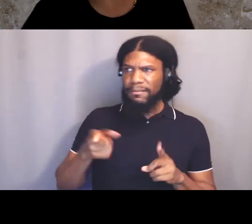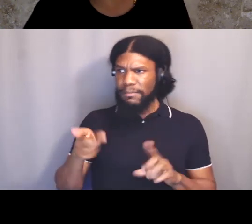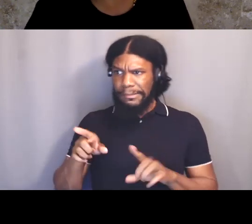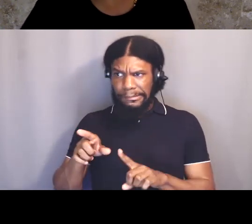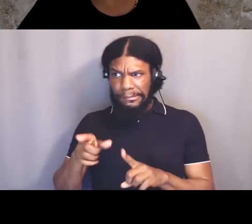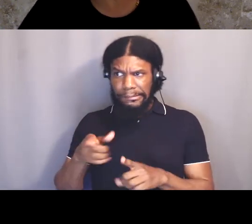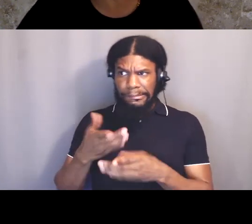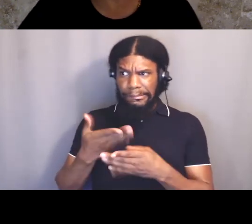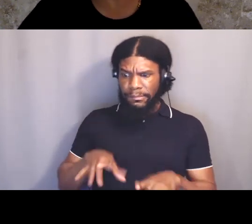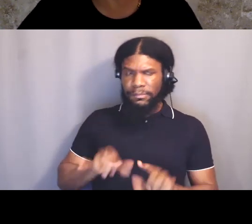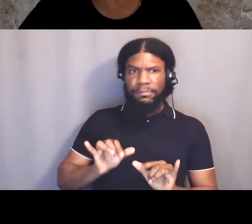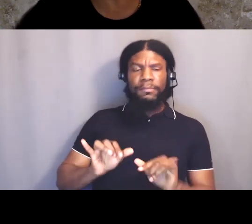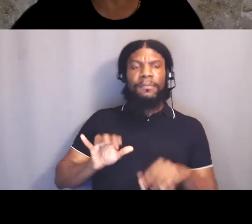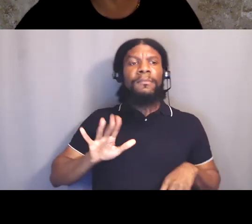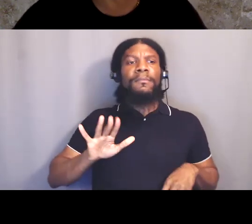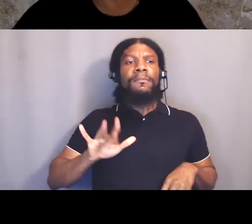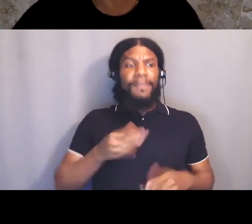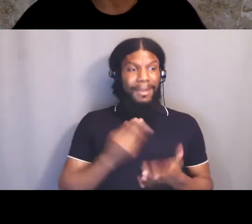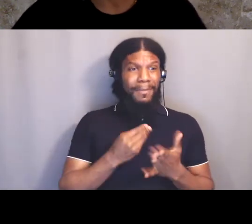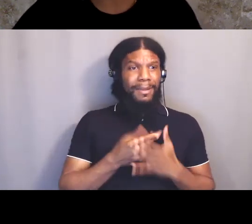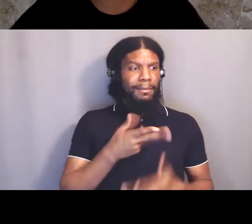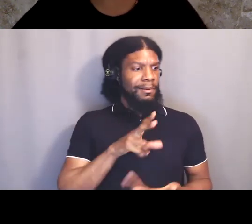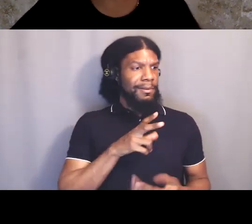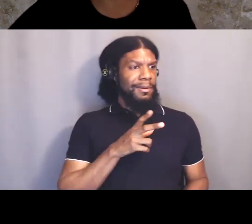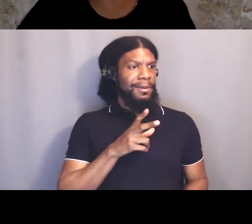and use it to invest in alternatives to policing.